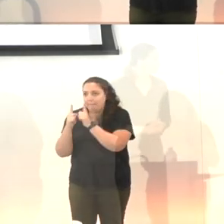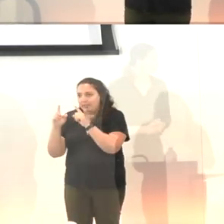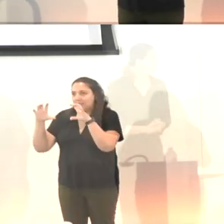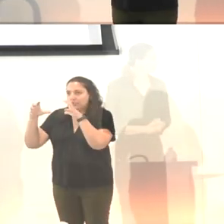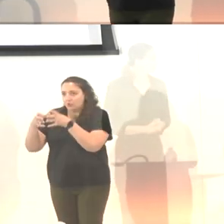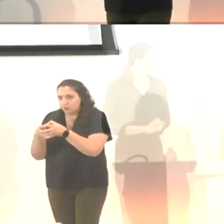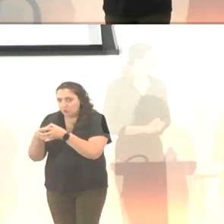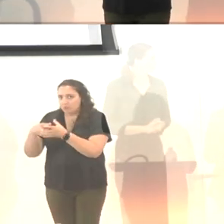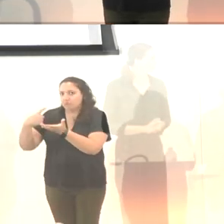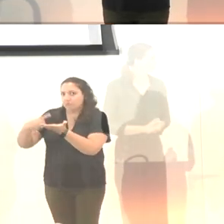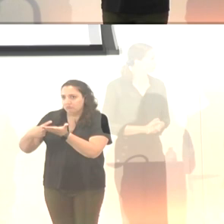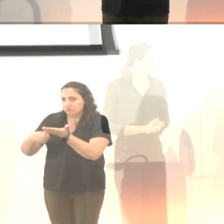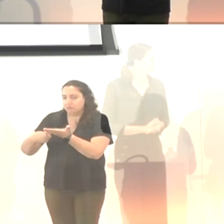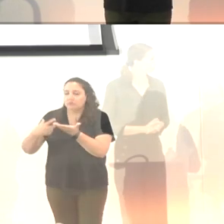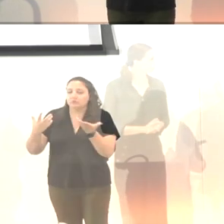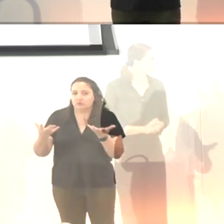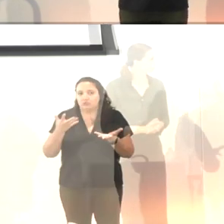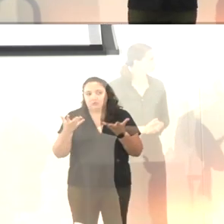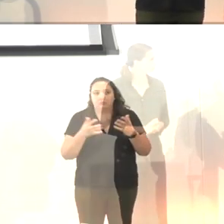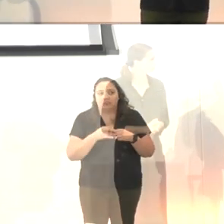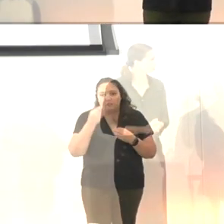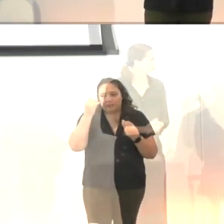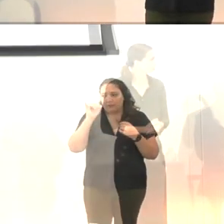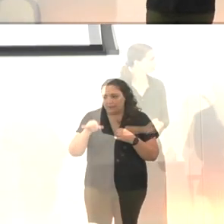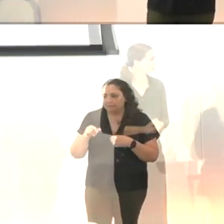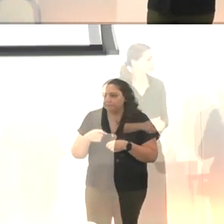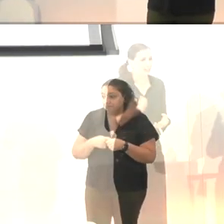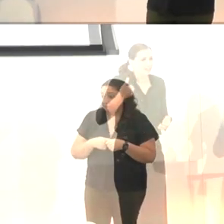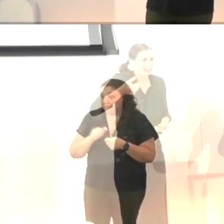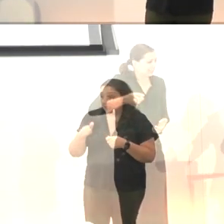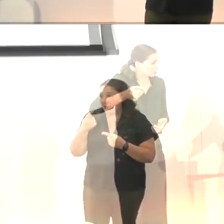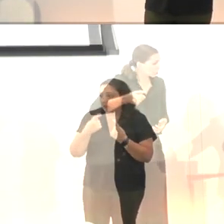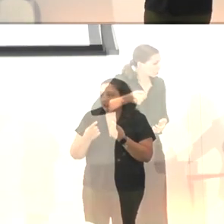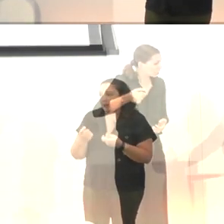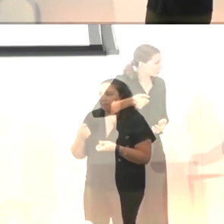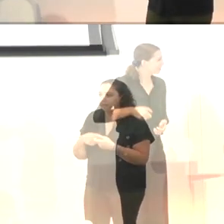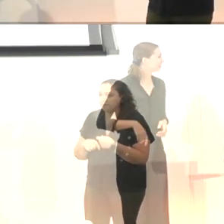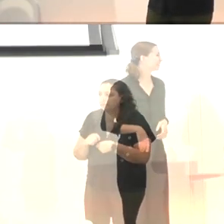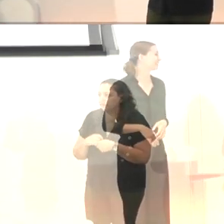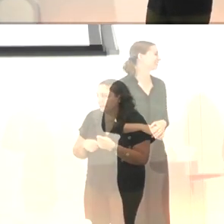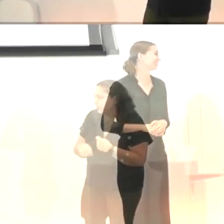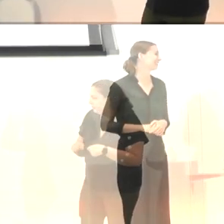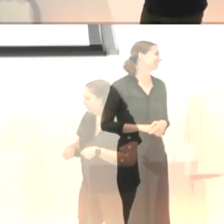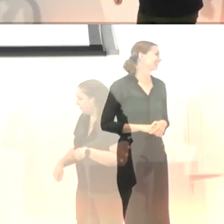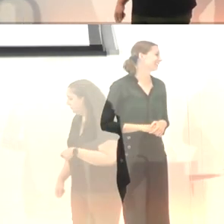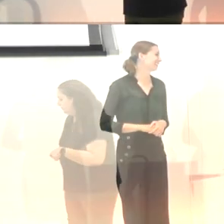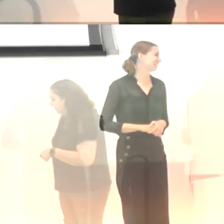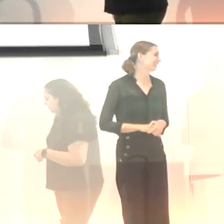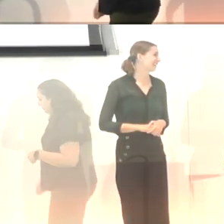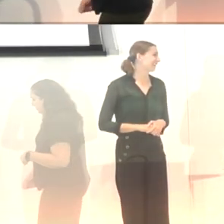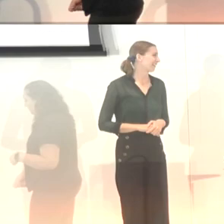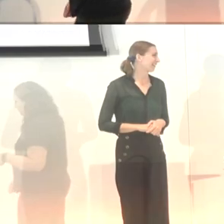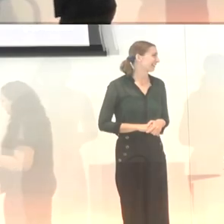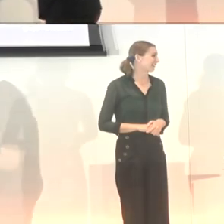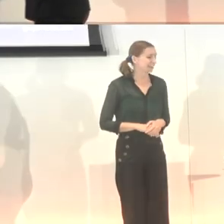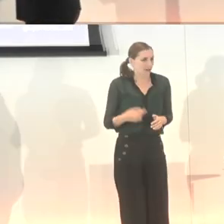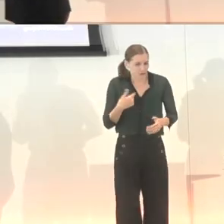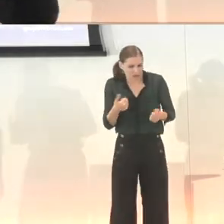thing on the list but on the list. Christine: Do you want me to quickly